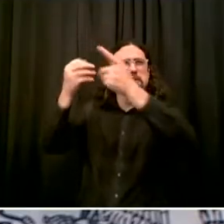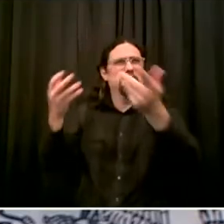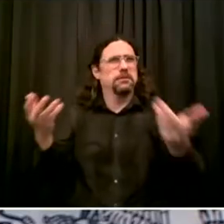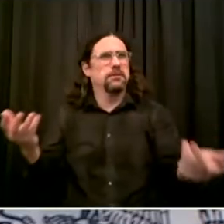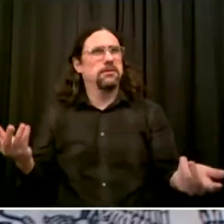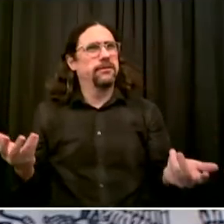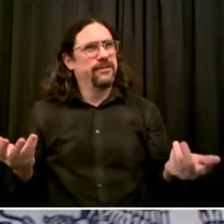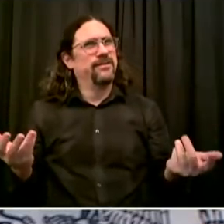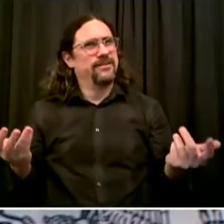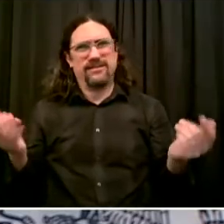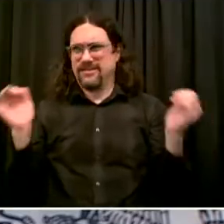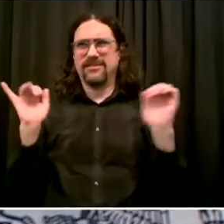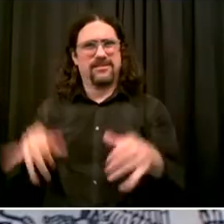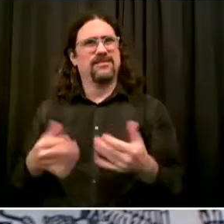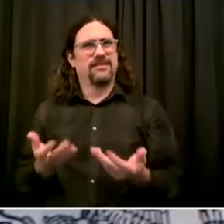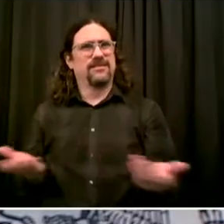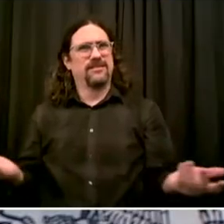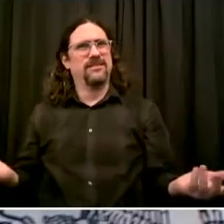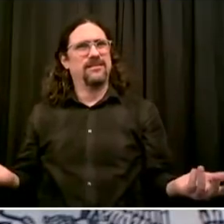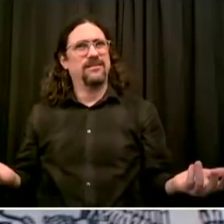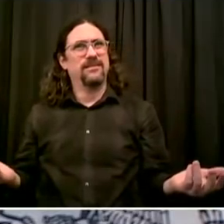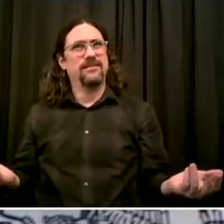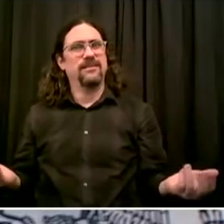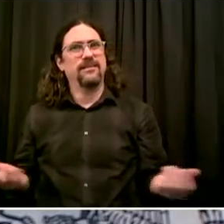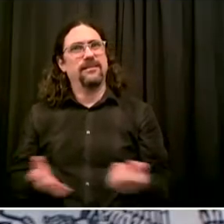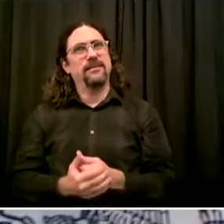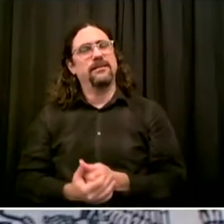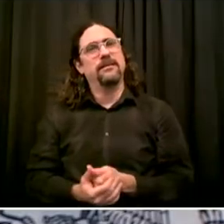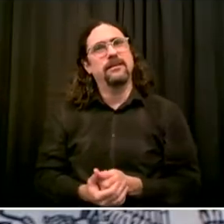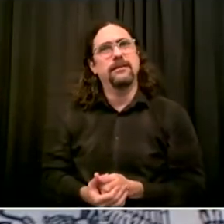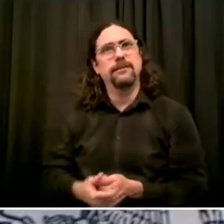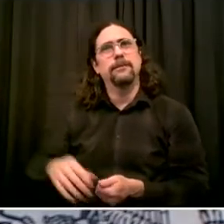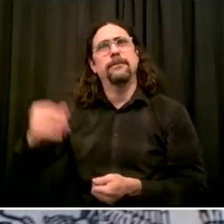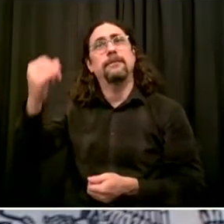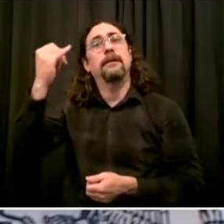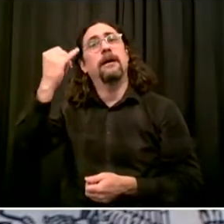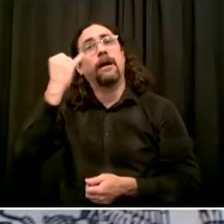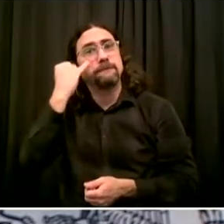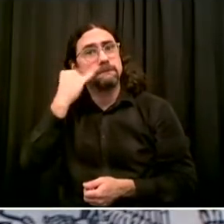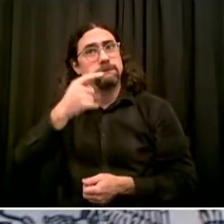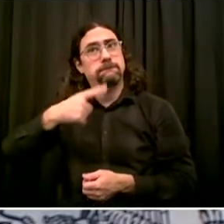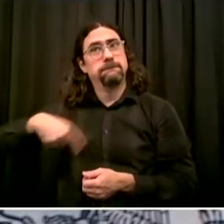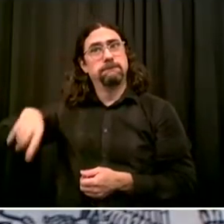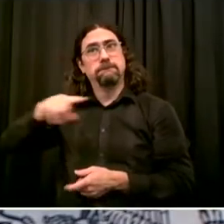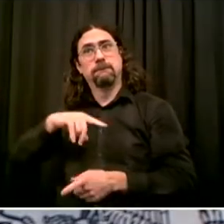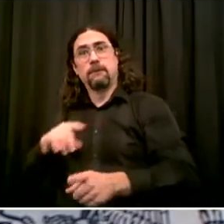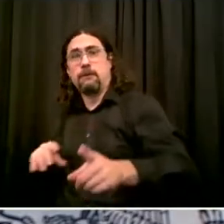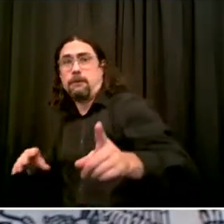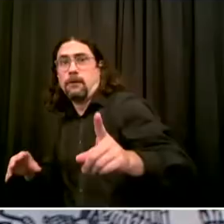THAT DOES EFFECT BEHAVIOR AND T HE ABILITY FOR PEOPLE WHO SHOULD NOT BE ON THE STREETS TO